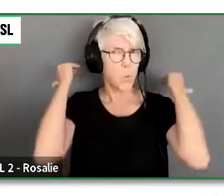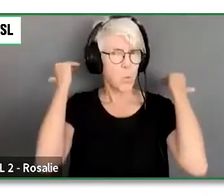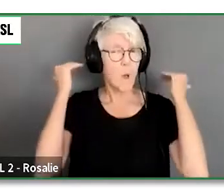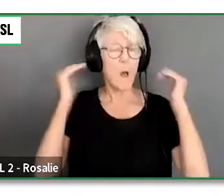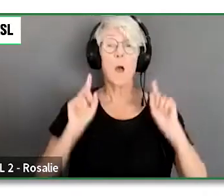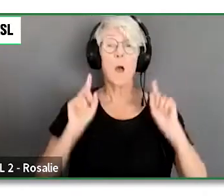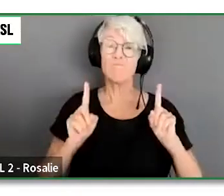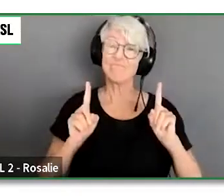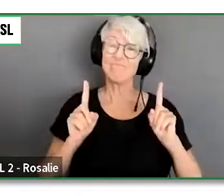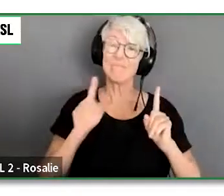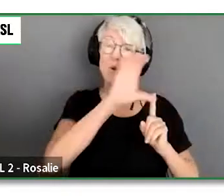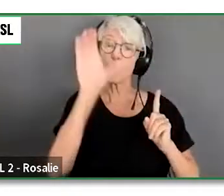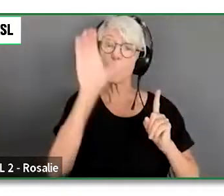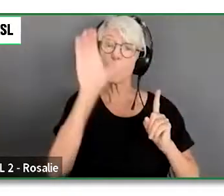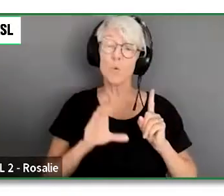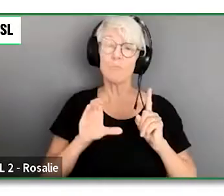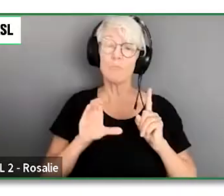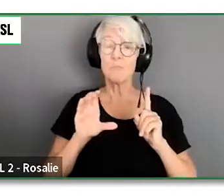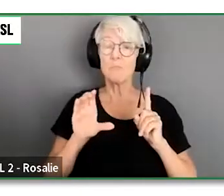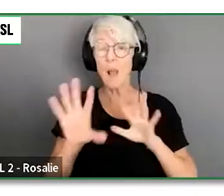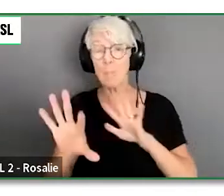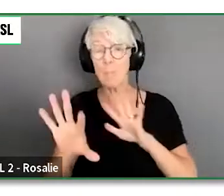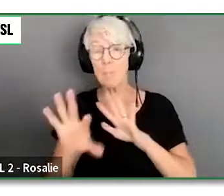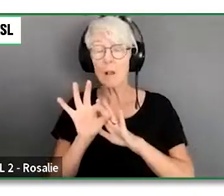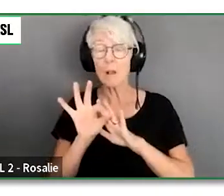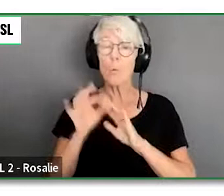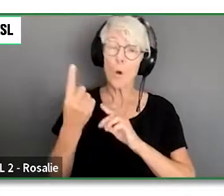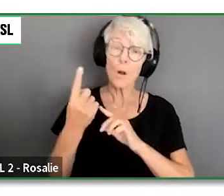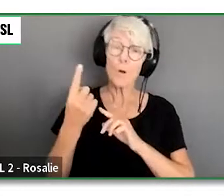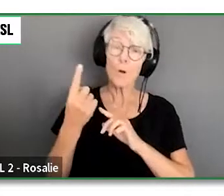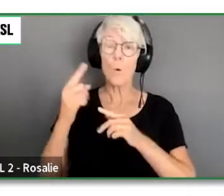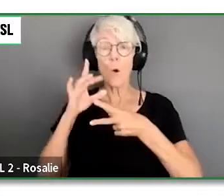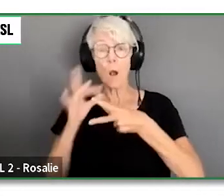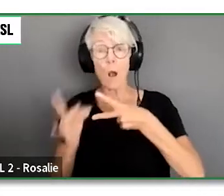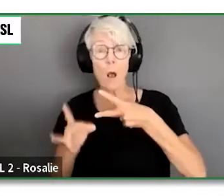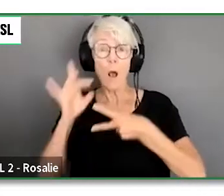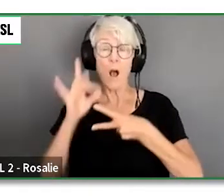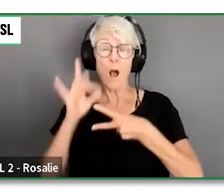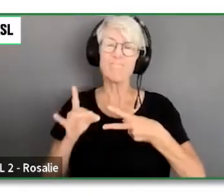customization of screen states but we have adjusted the view on our YouTube